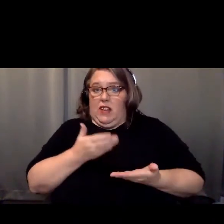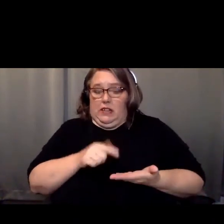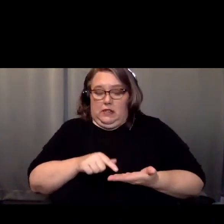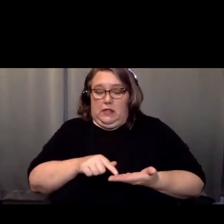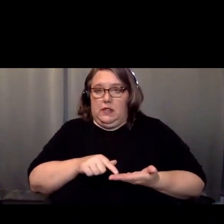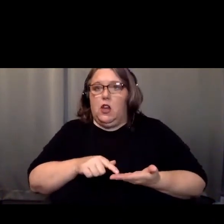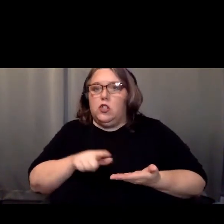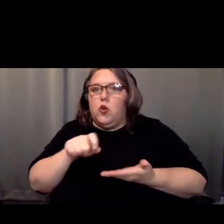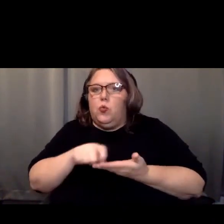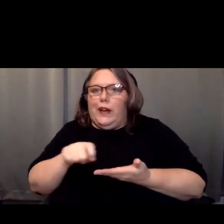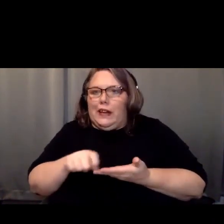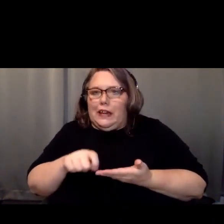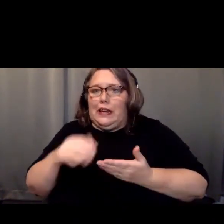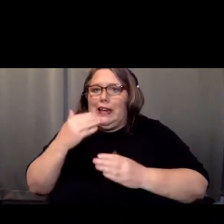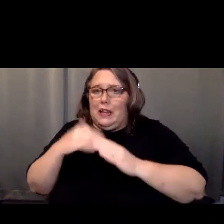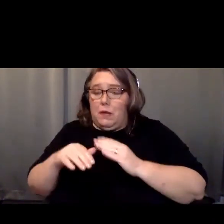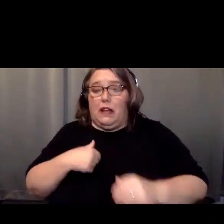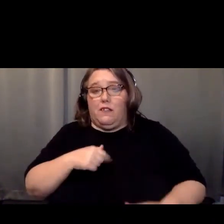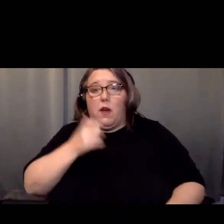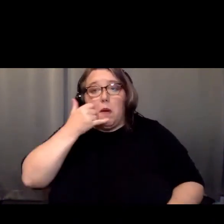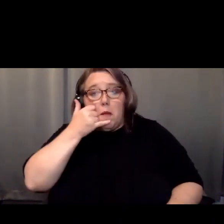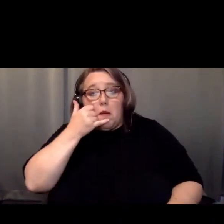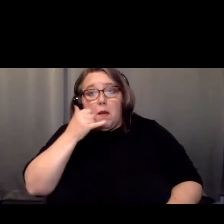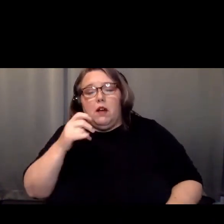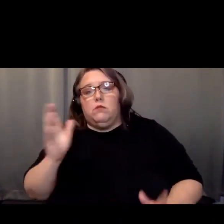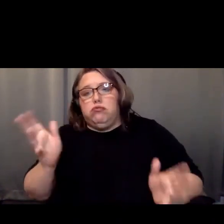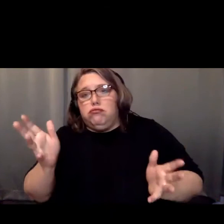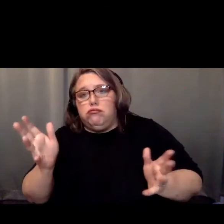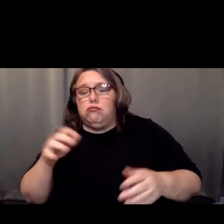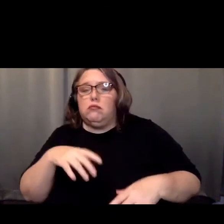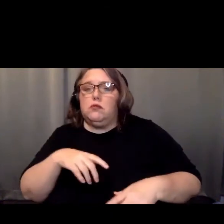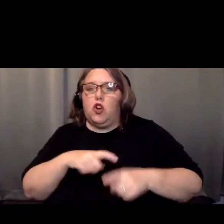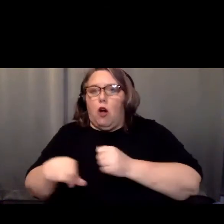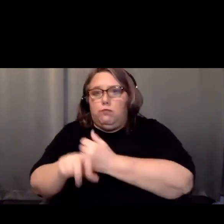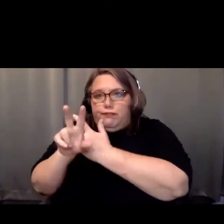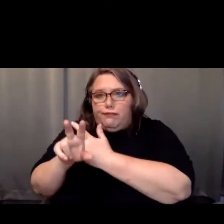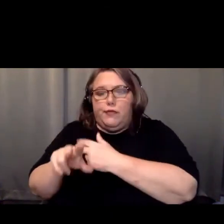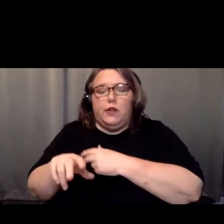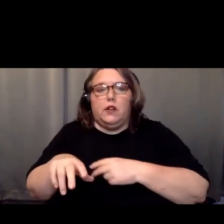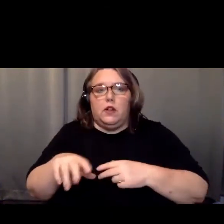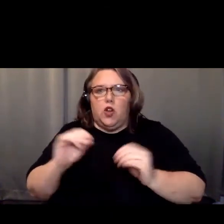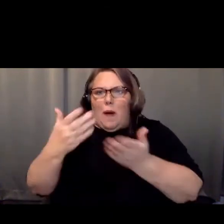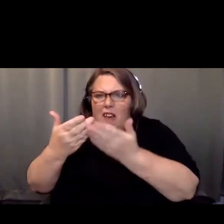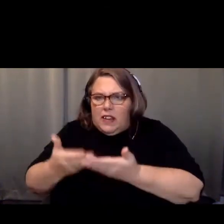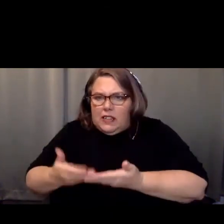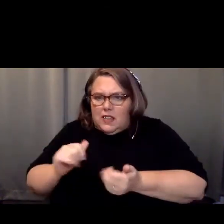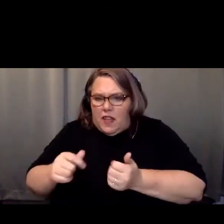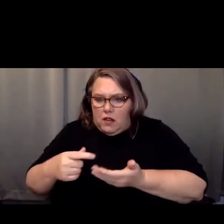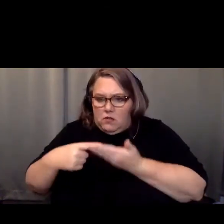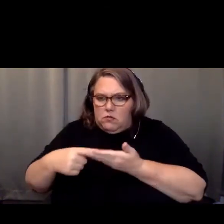if everything's done over the phone and there's no trail, like no evidence of the conversations that took place,